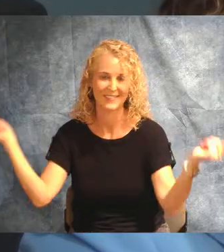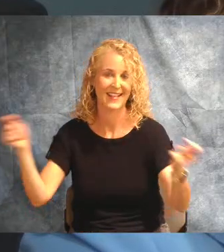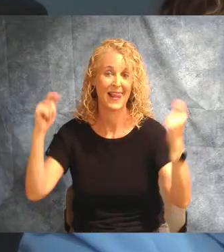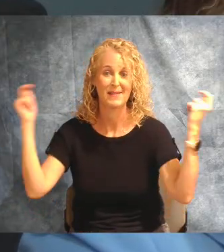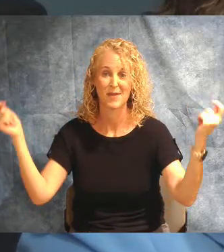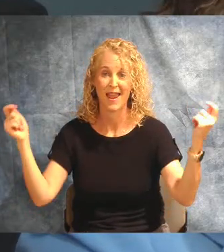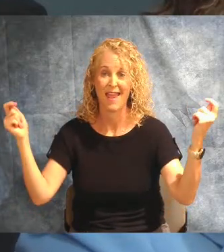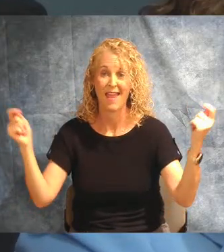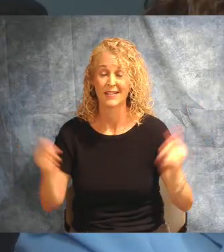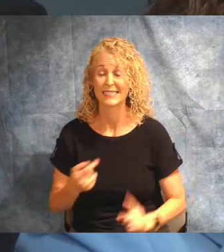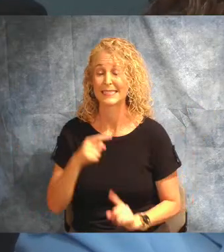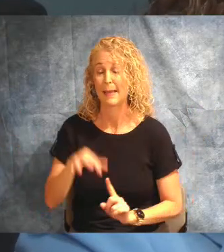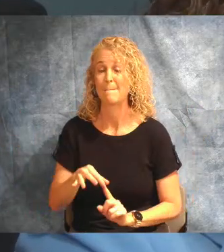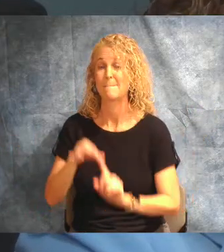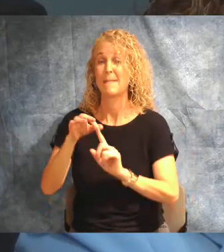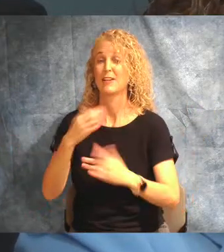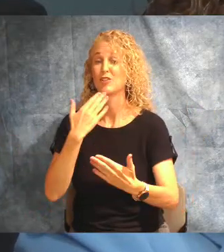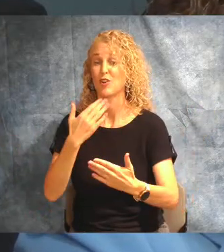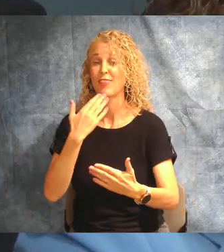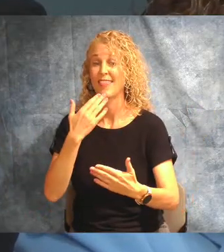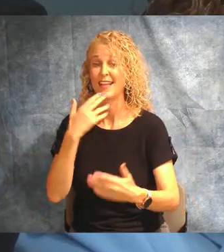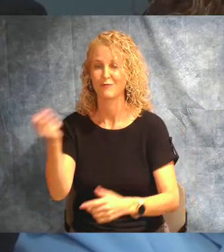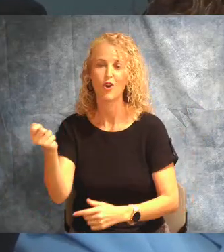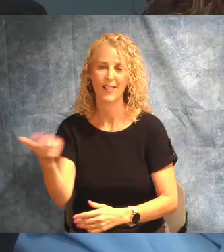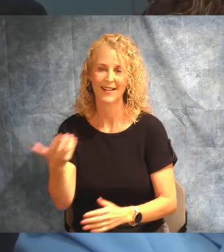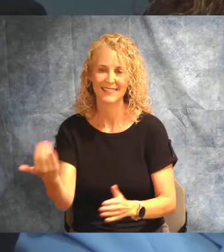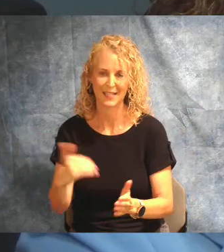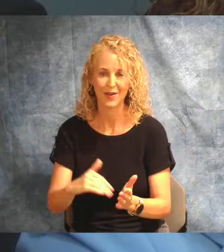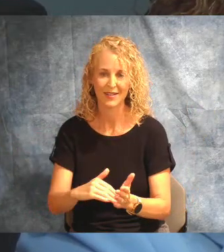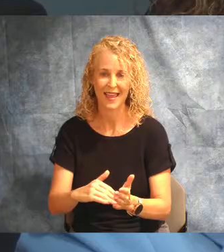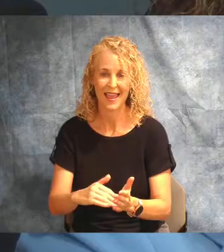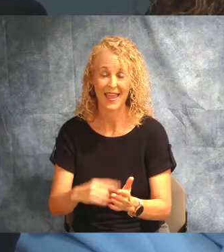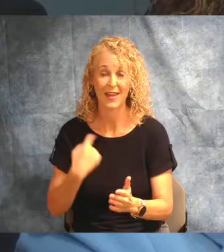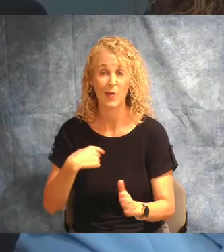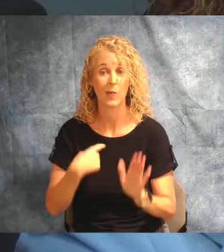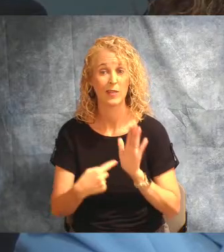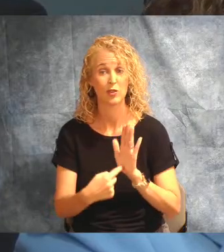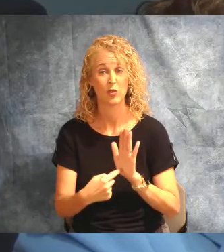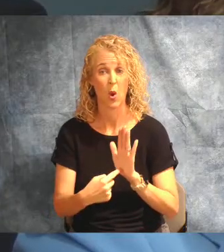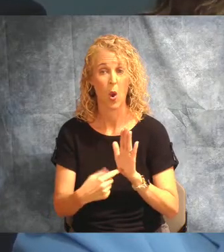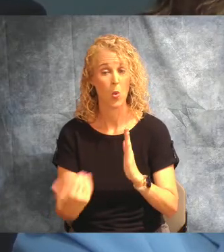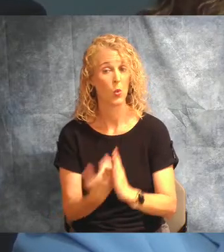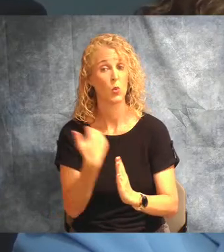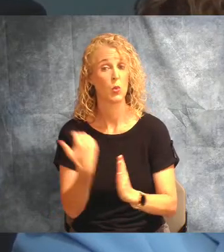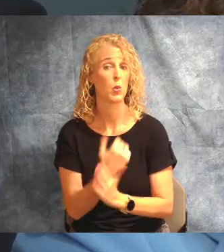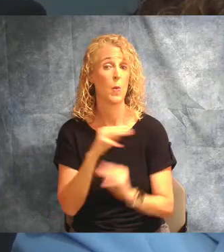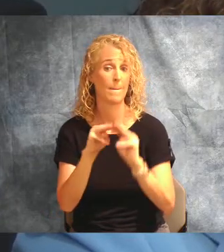to give a special thanks to the Hard Rock Casino Cincinnati. We unveiled a new exhibit over there